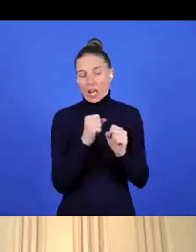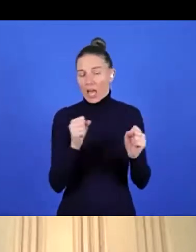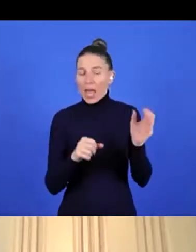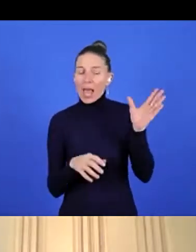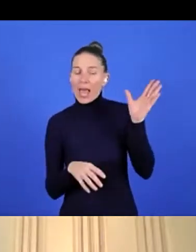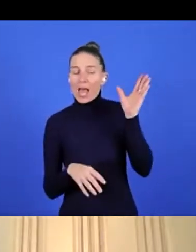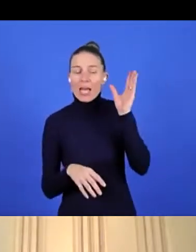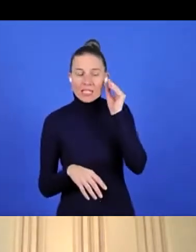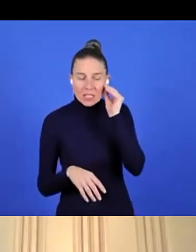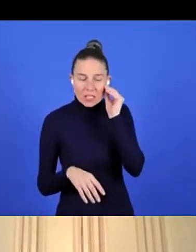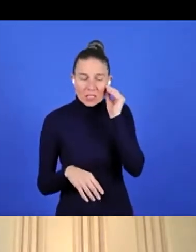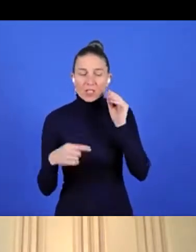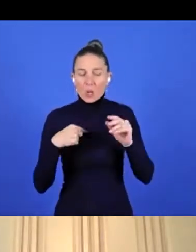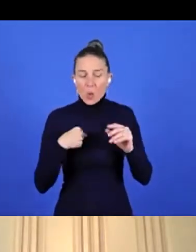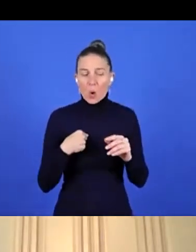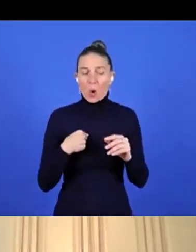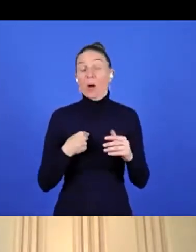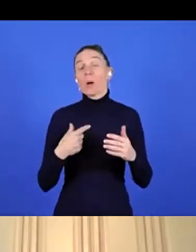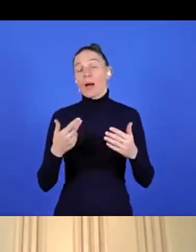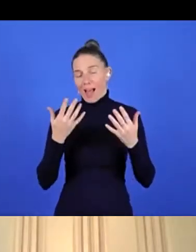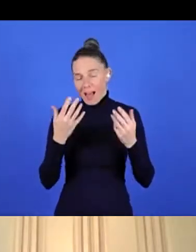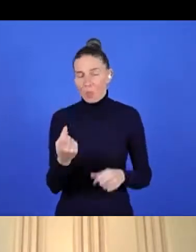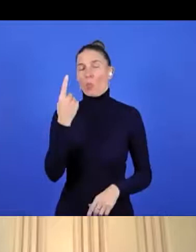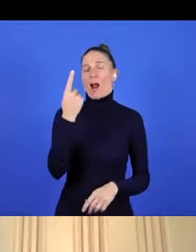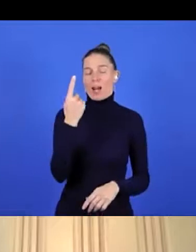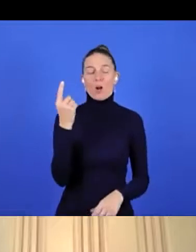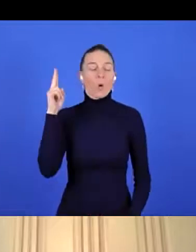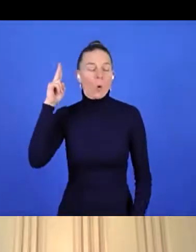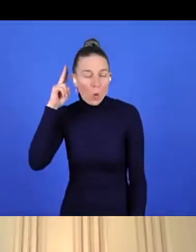hear on the left ear.